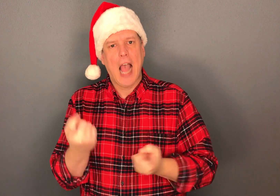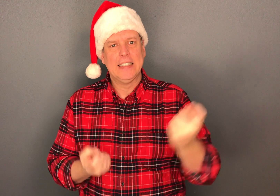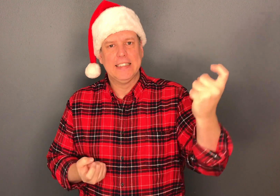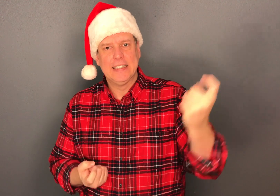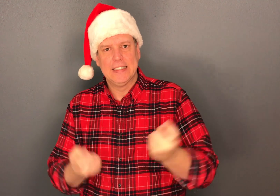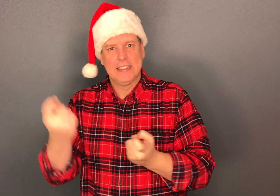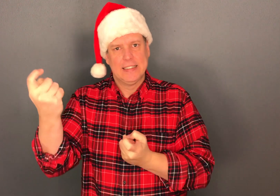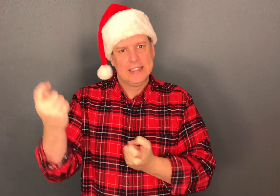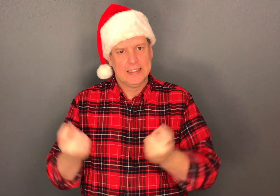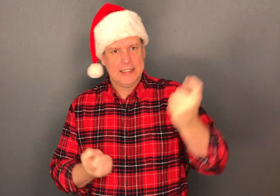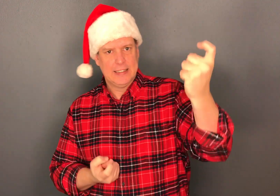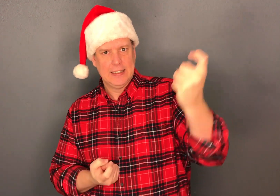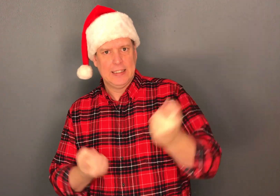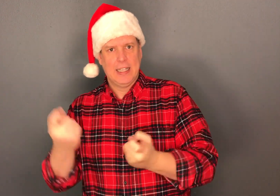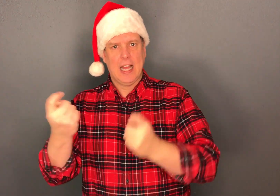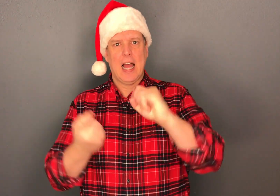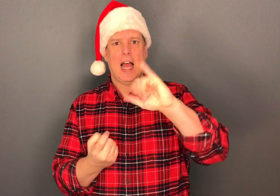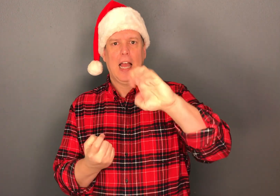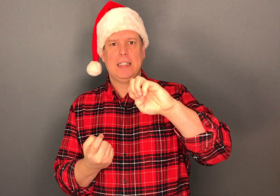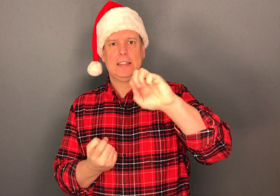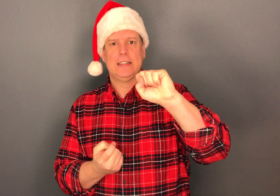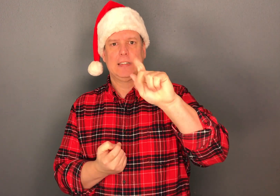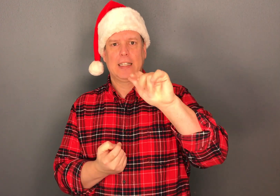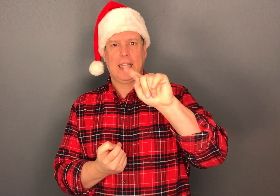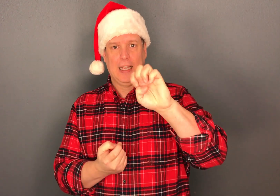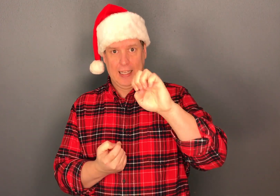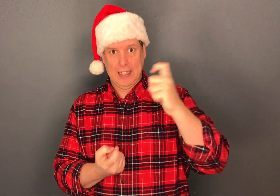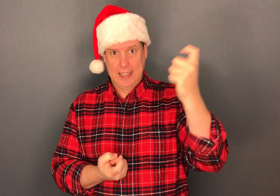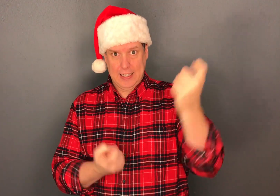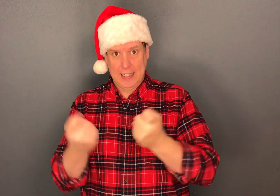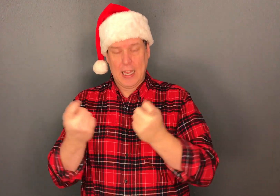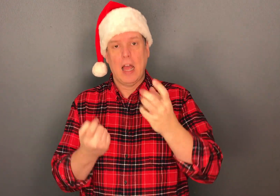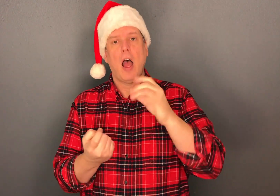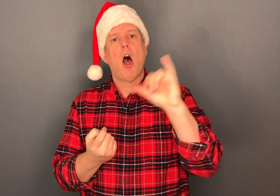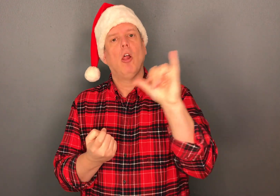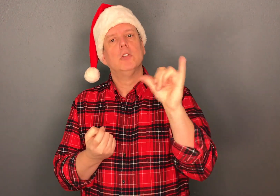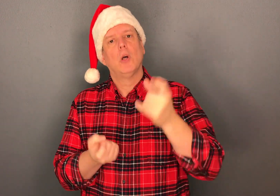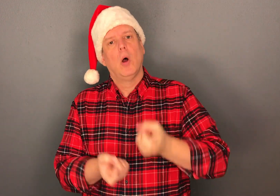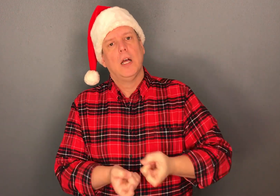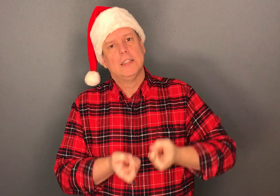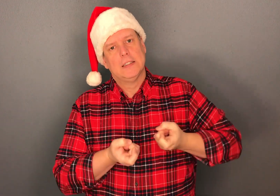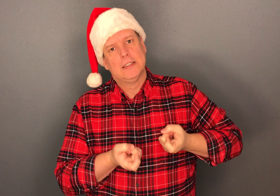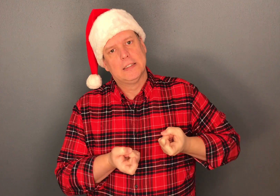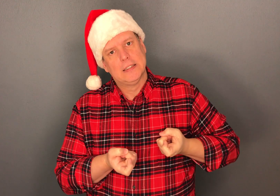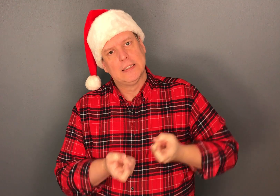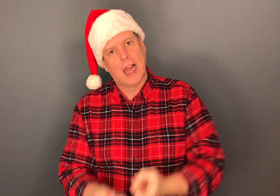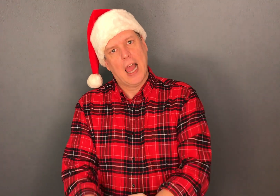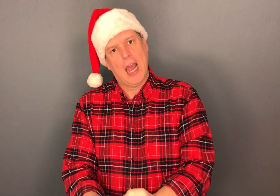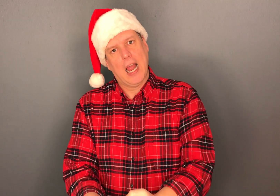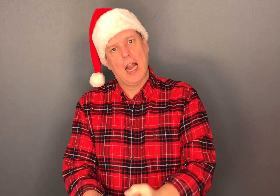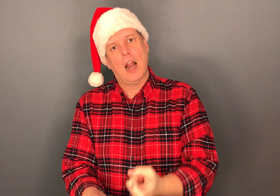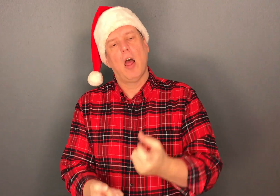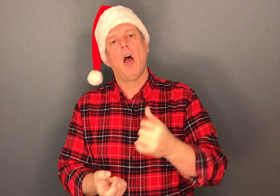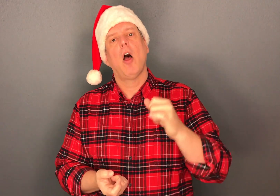talking about cutting through the ice ice skates also you see the same thing